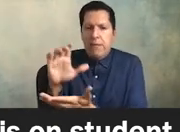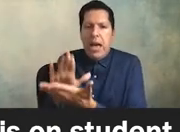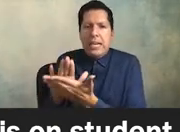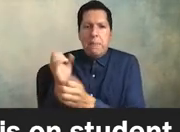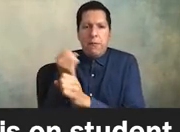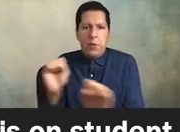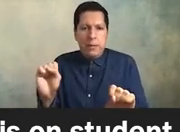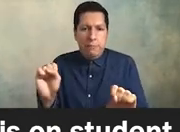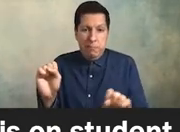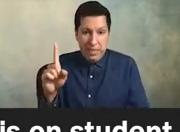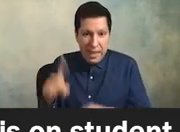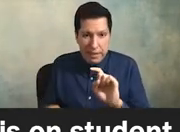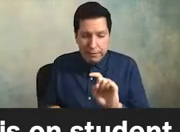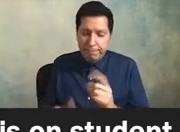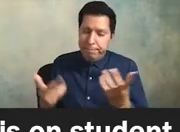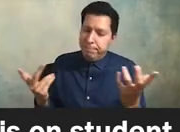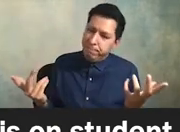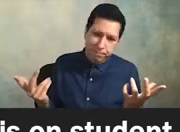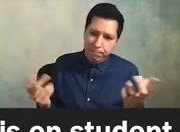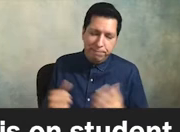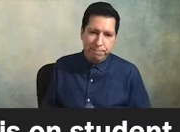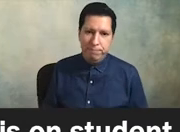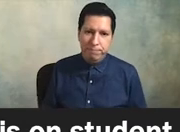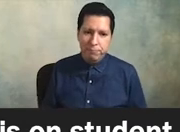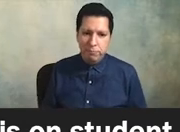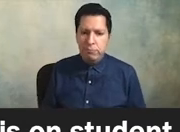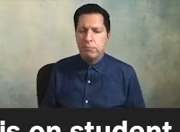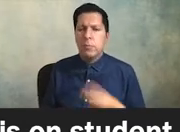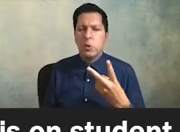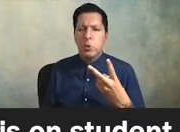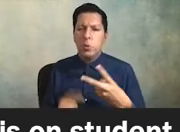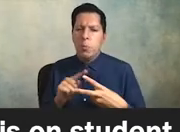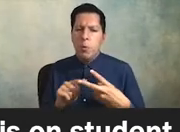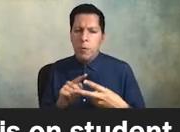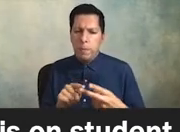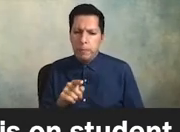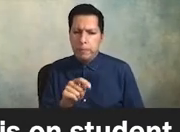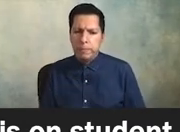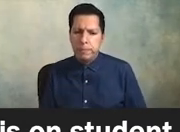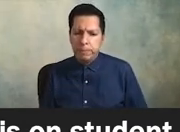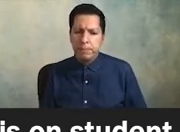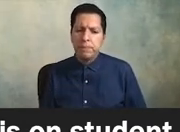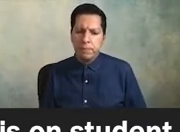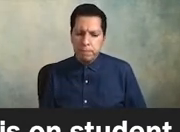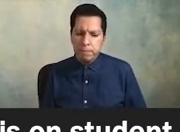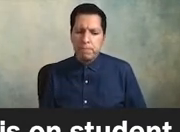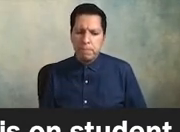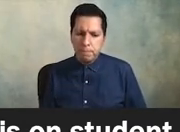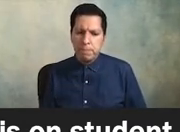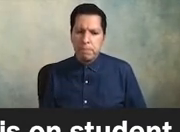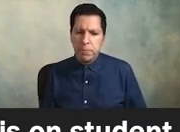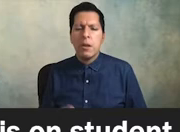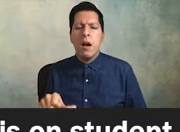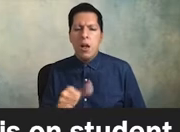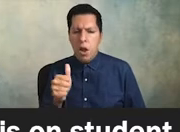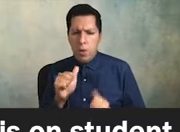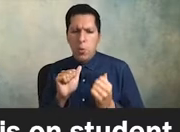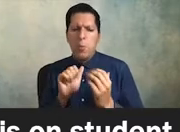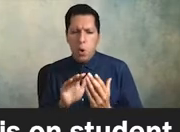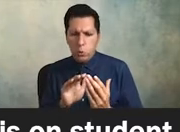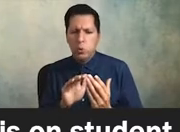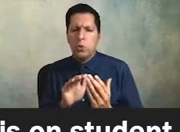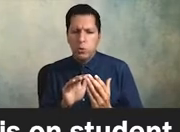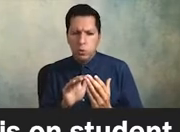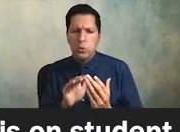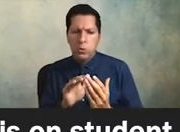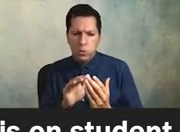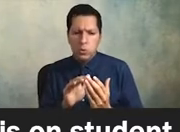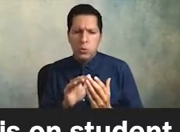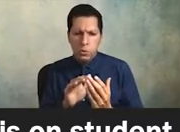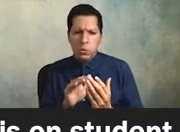two more all right um one other approach to racial equity one other way in which it's mishandled